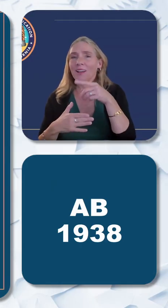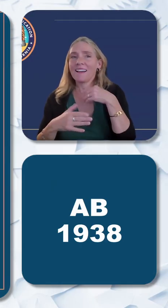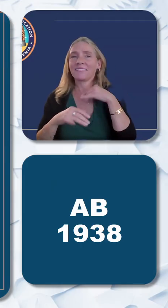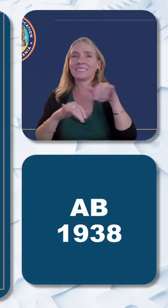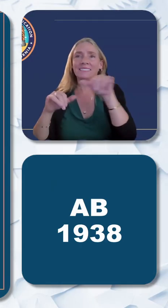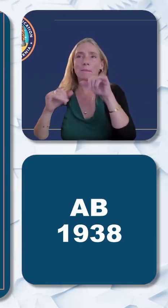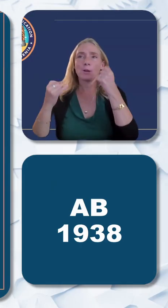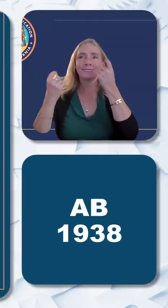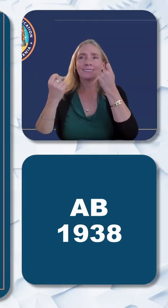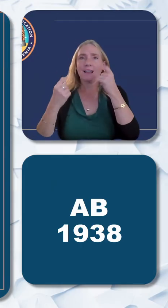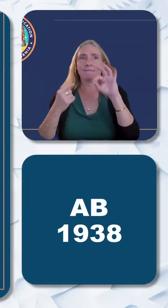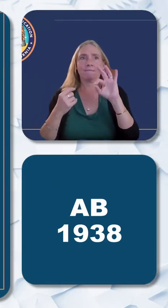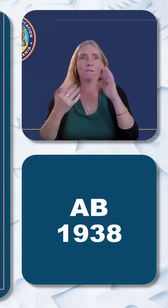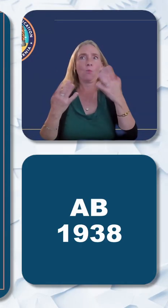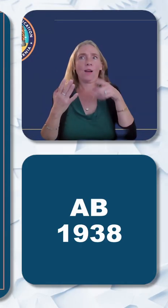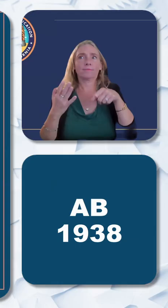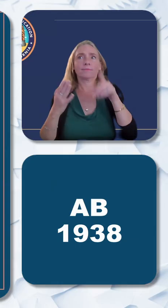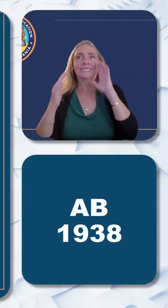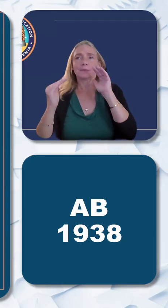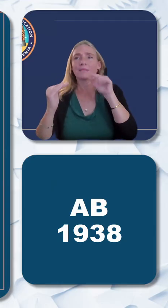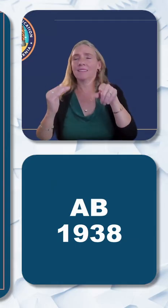You're really paying attention to this presentation, which I so appreciate.